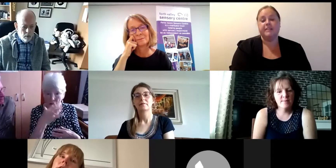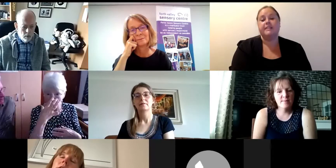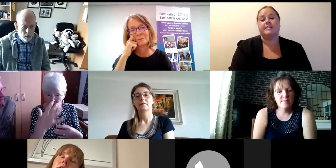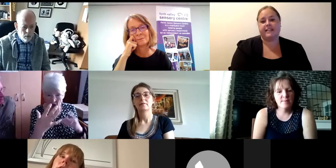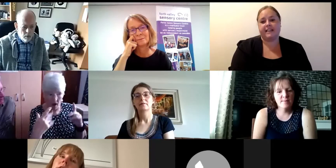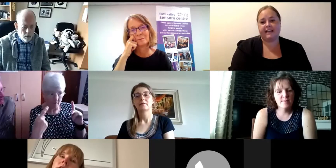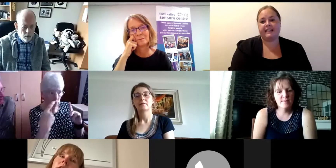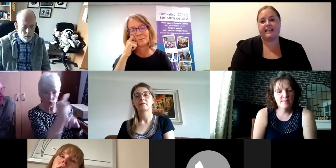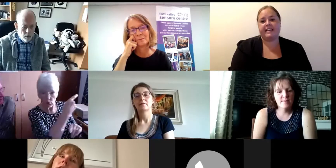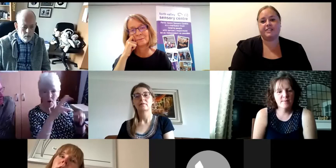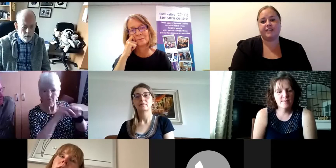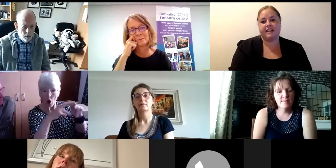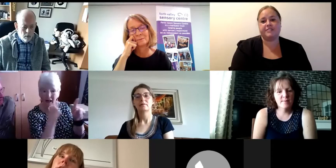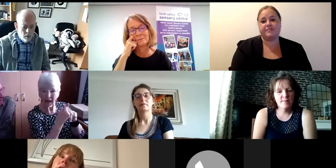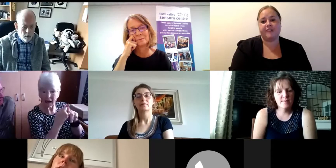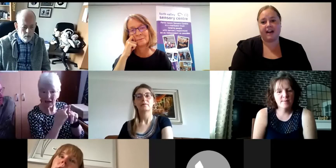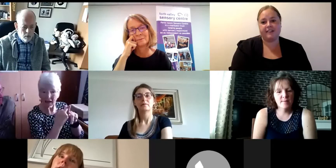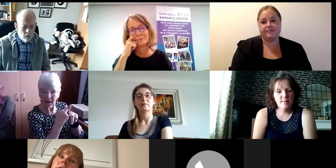So then at age five I went to to Falkirk.